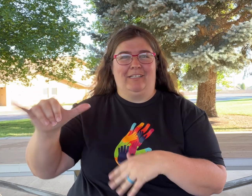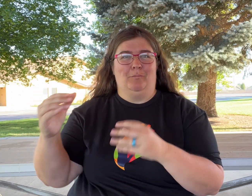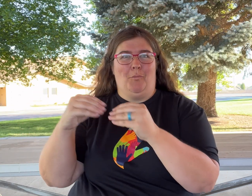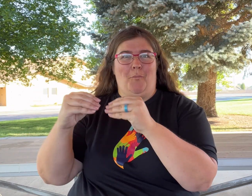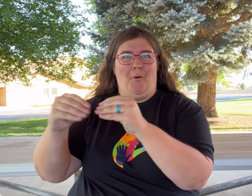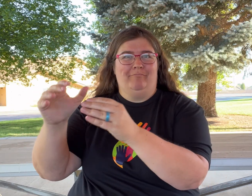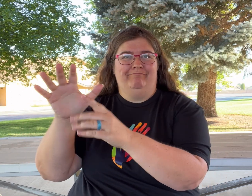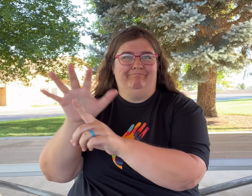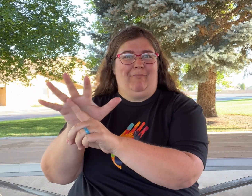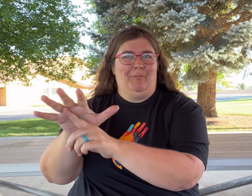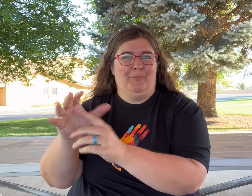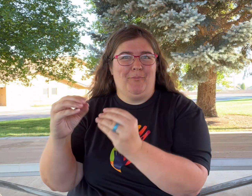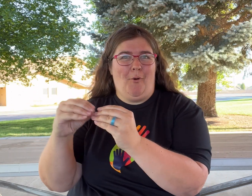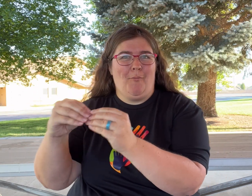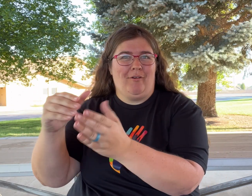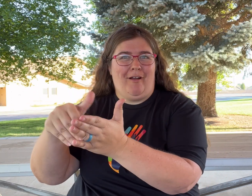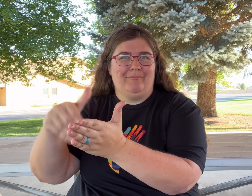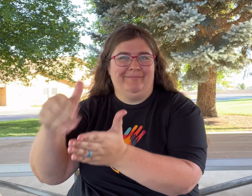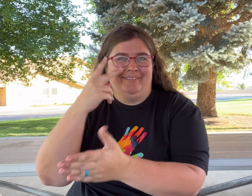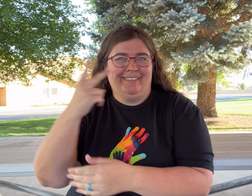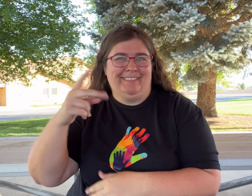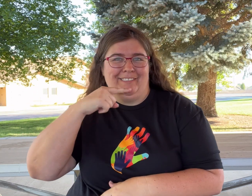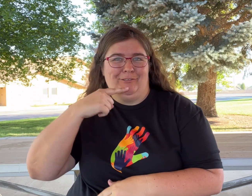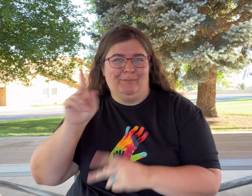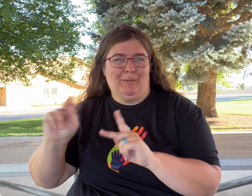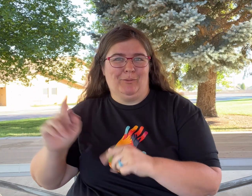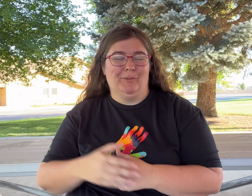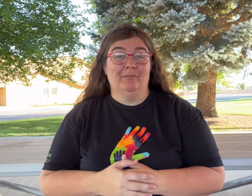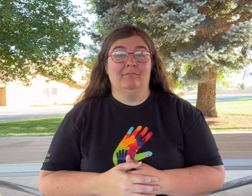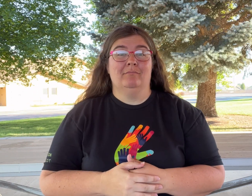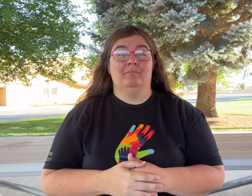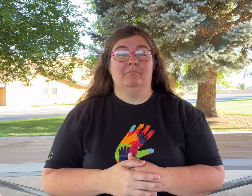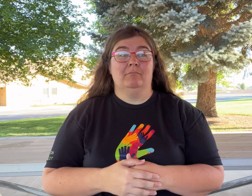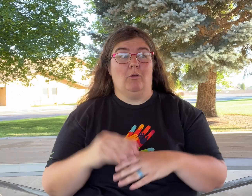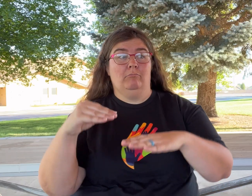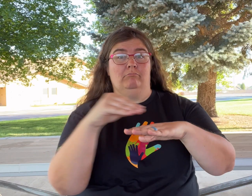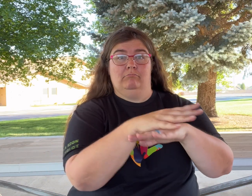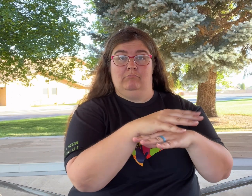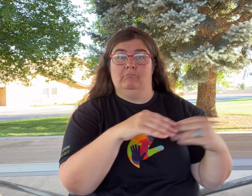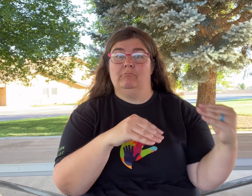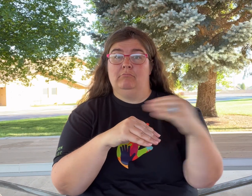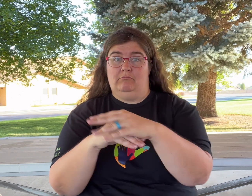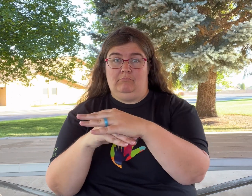that more and more often. It's more popular in the hearing world today. So they influence each